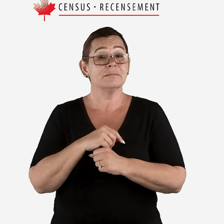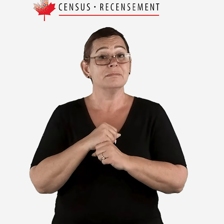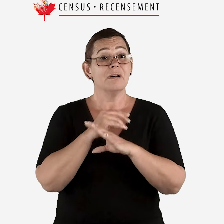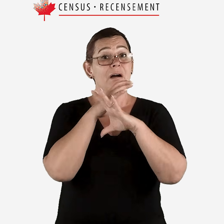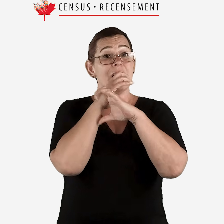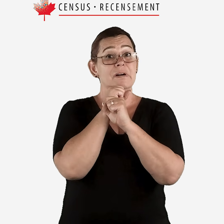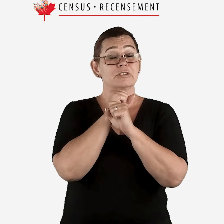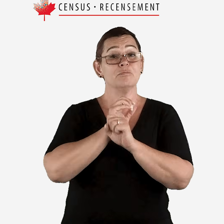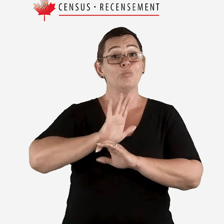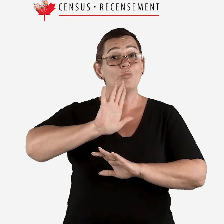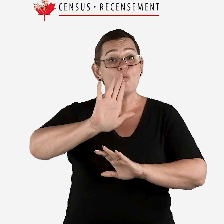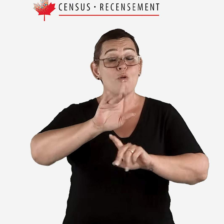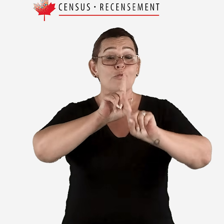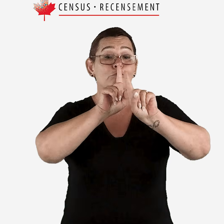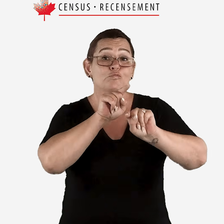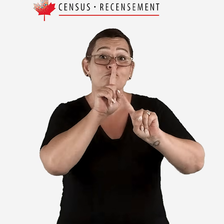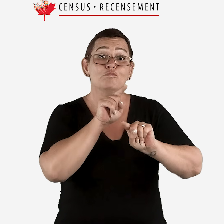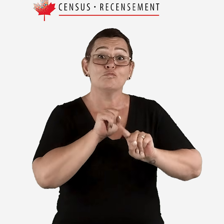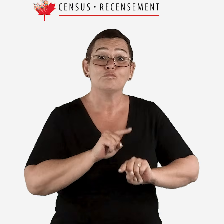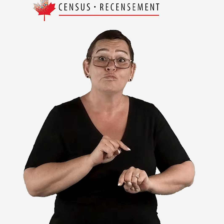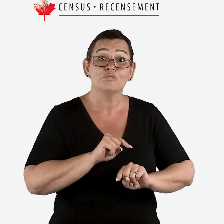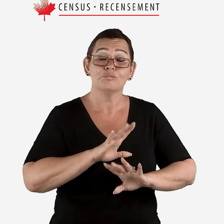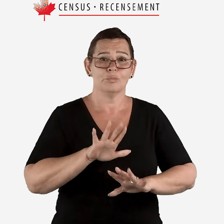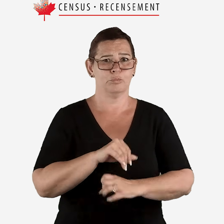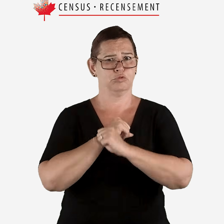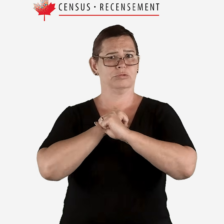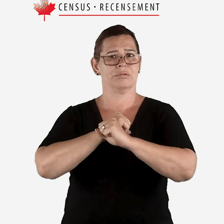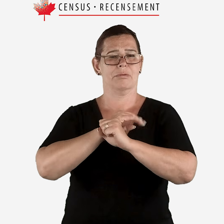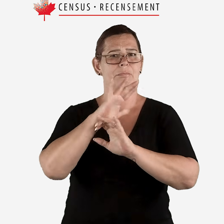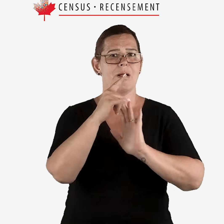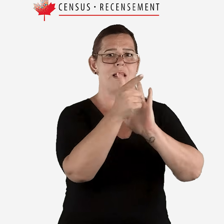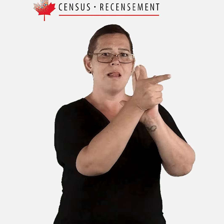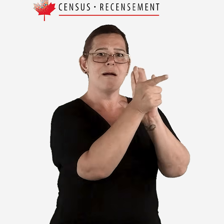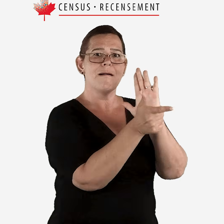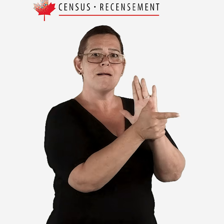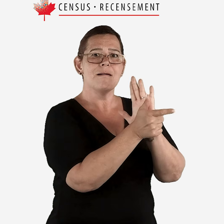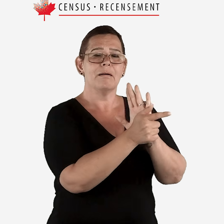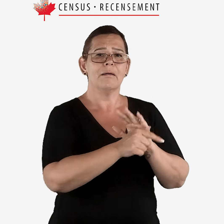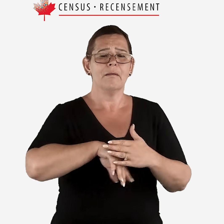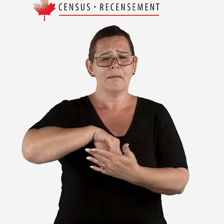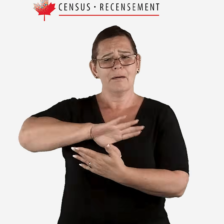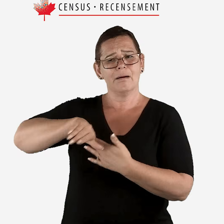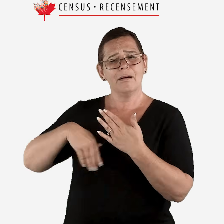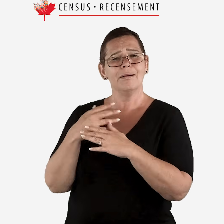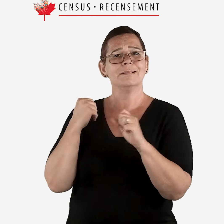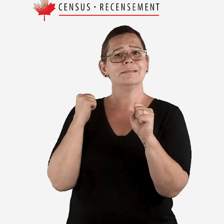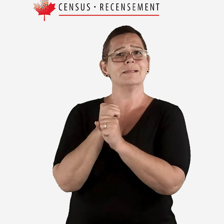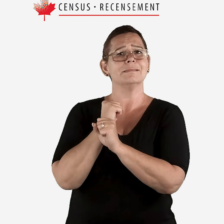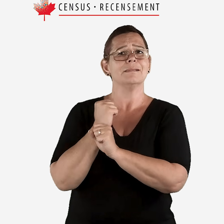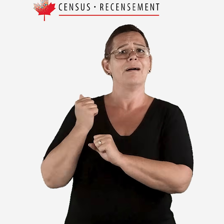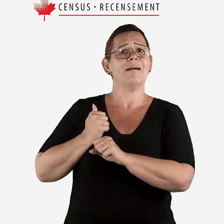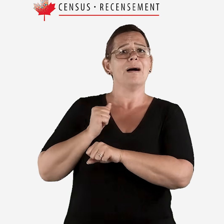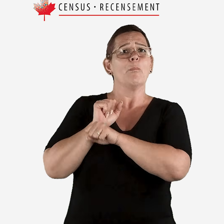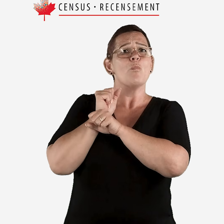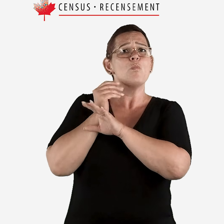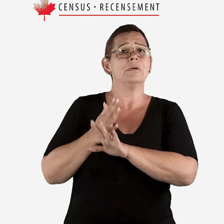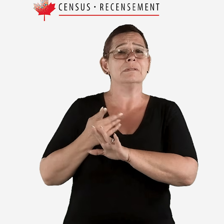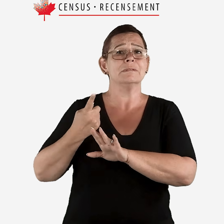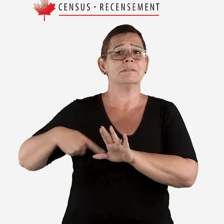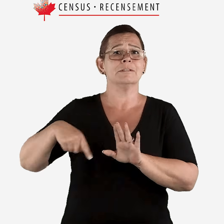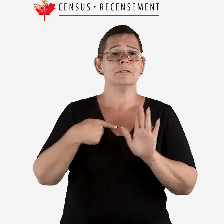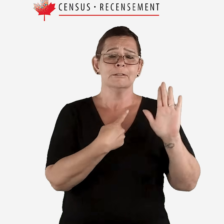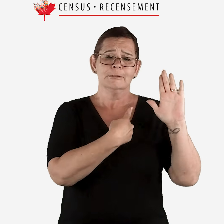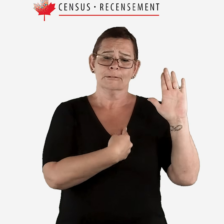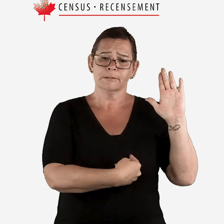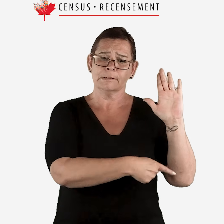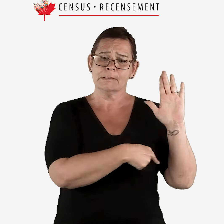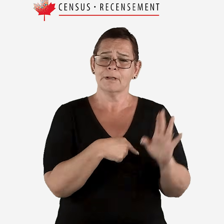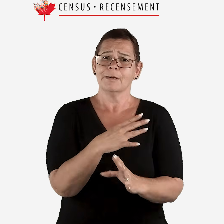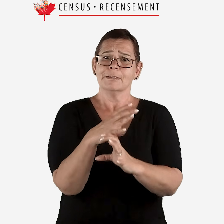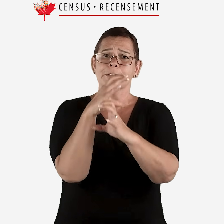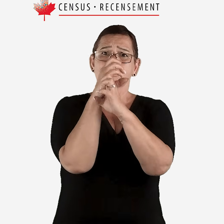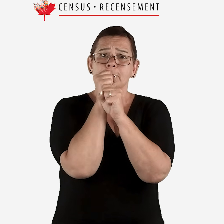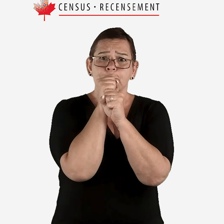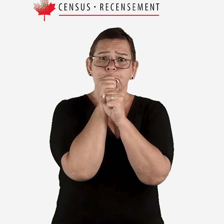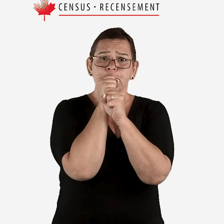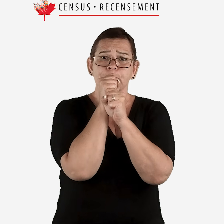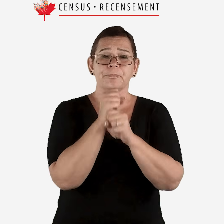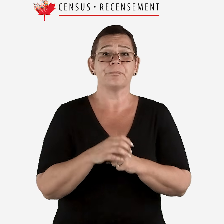The confidentiality of your responses is protected by law. All Statistics Canada employees have taken an oath of secrecy.